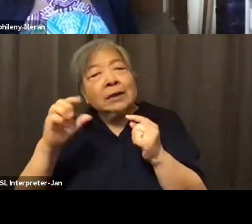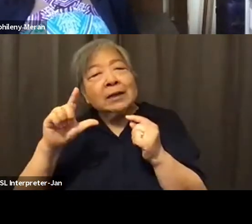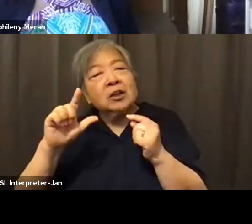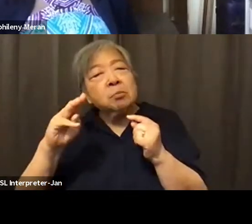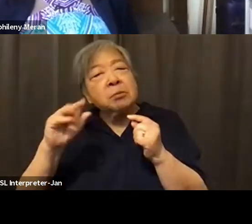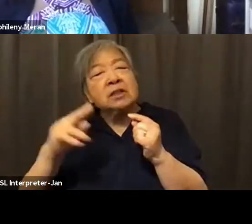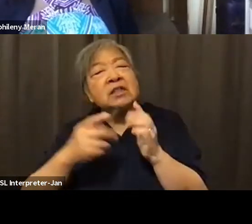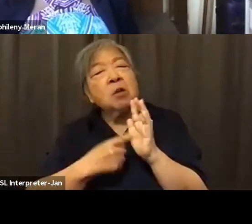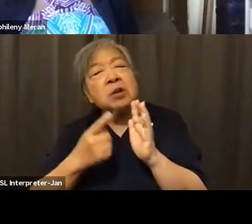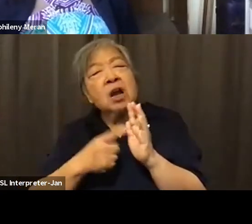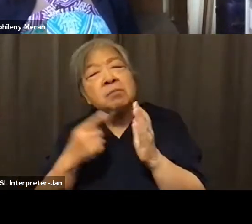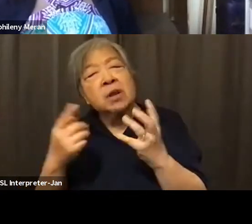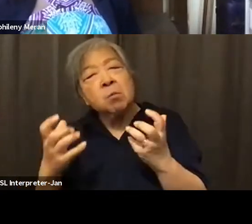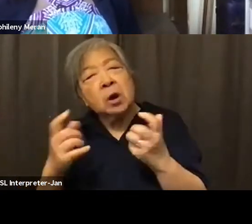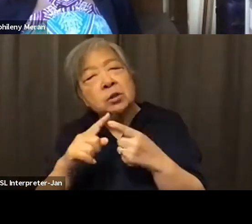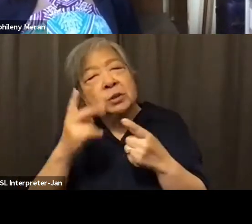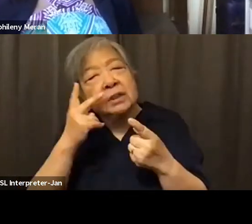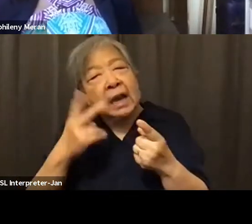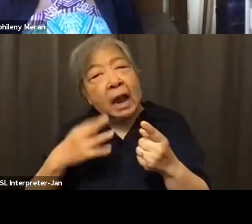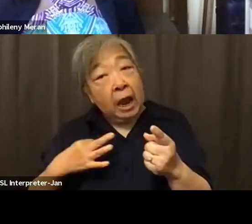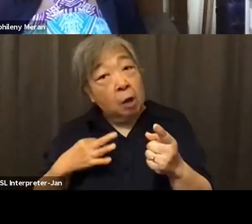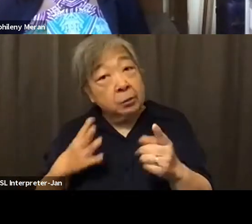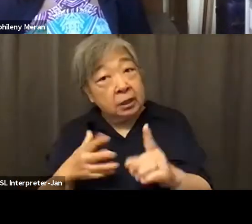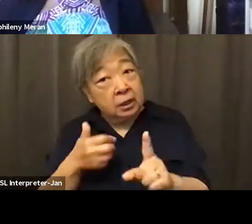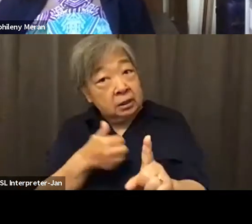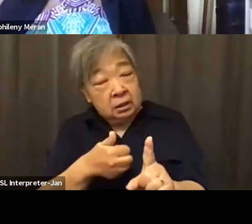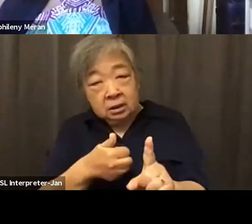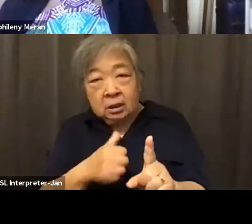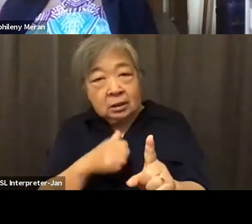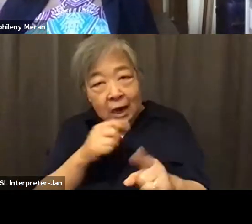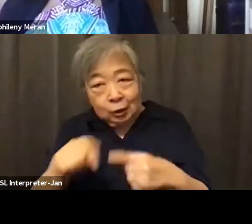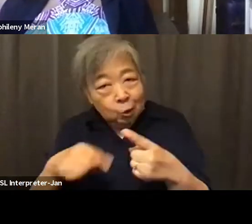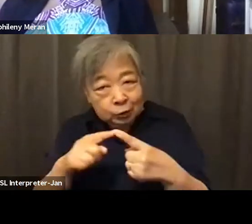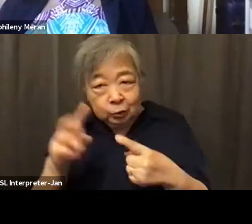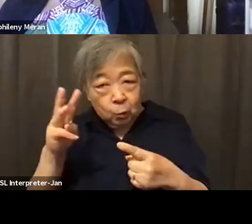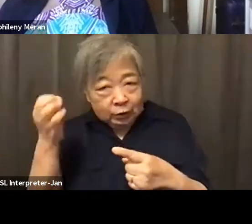see applicants who are not going to western Europe as part of their international exchange